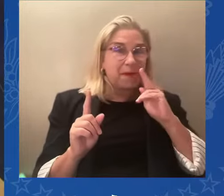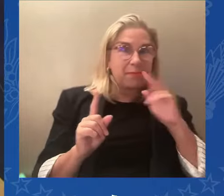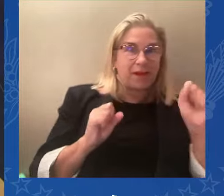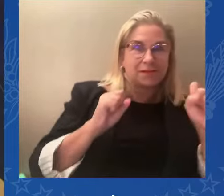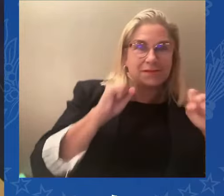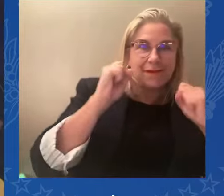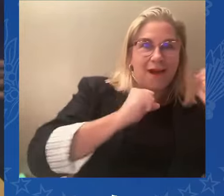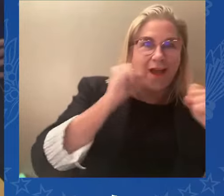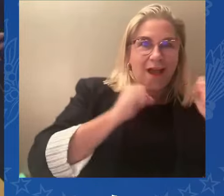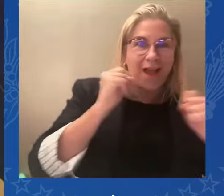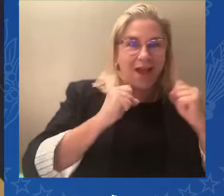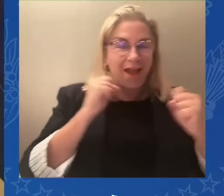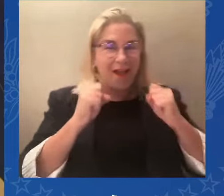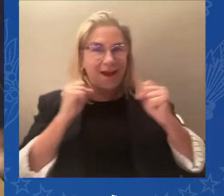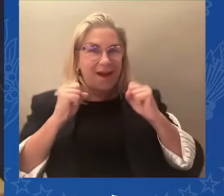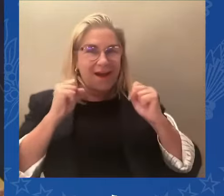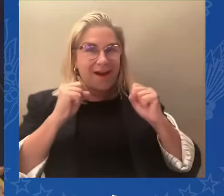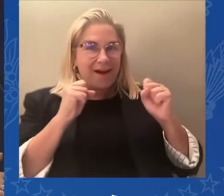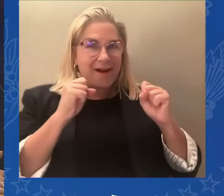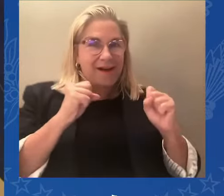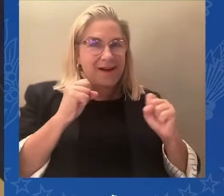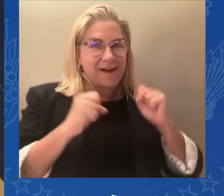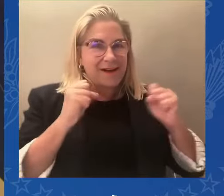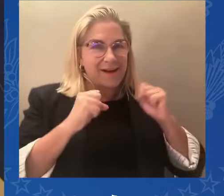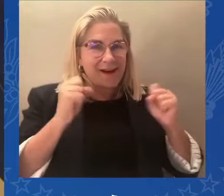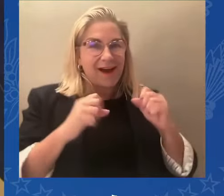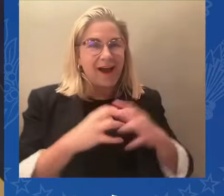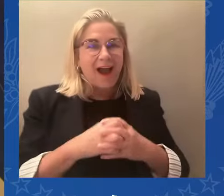Hello to all my Divine Nine brothers and sisters --